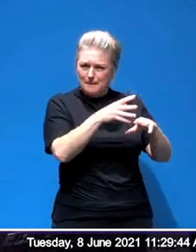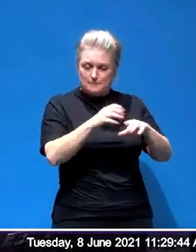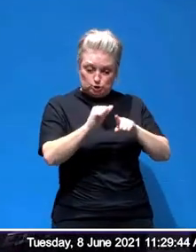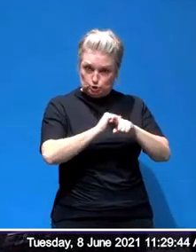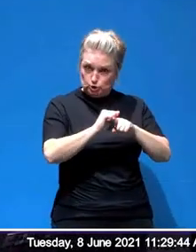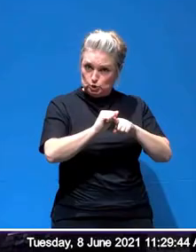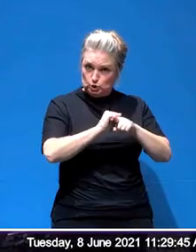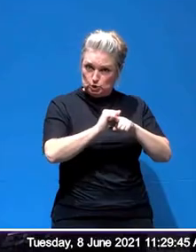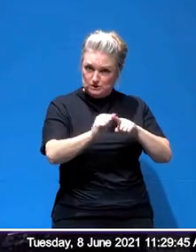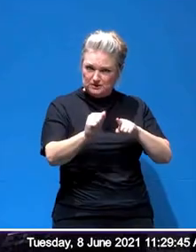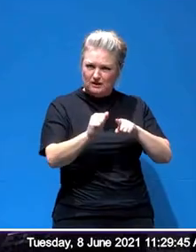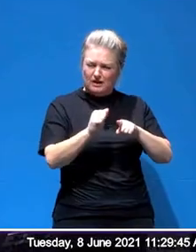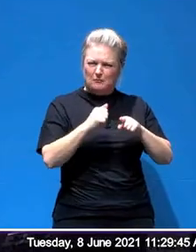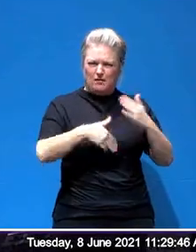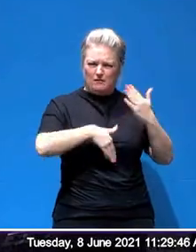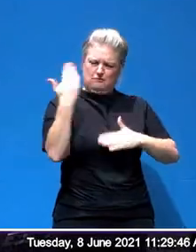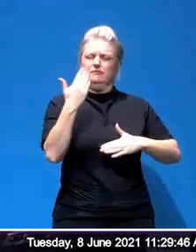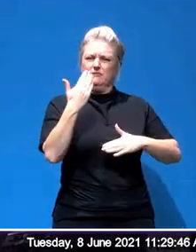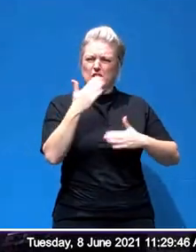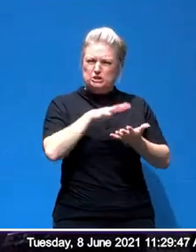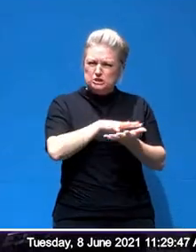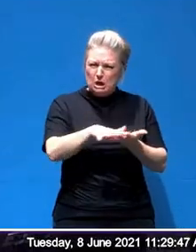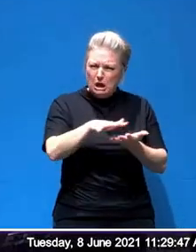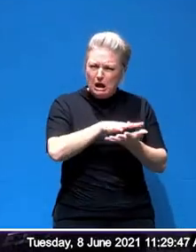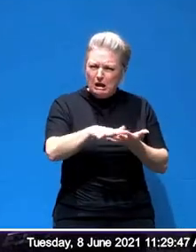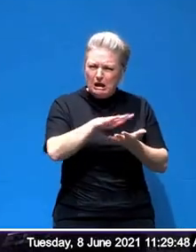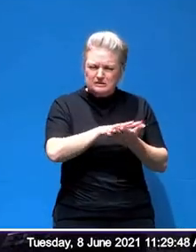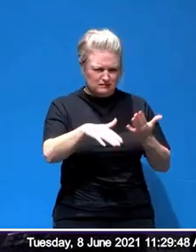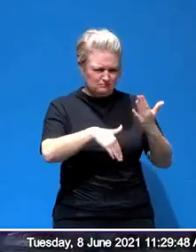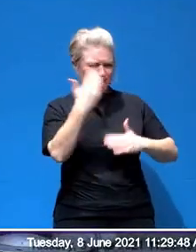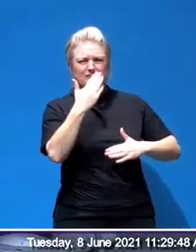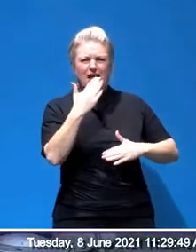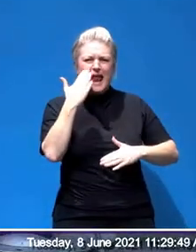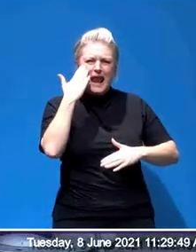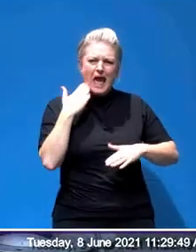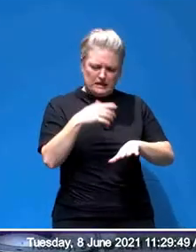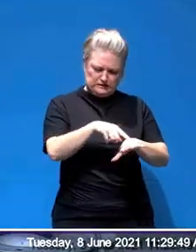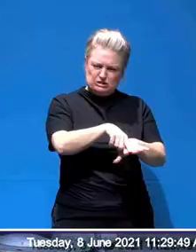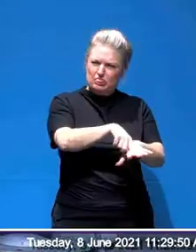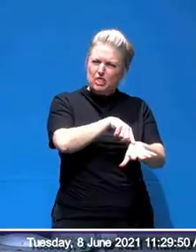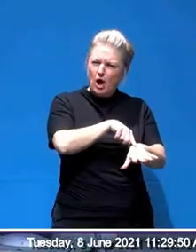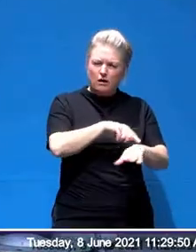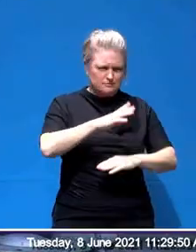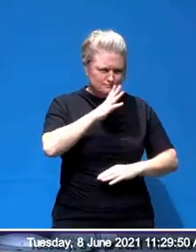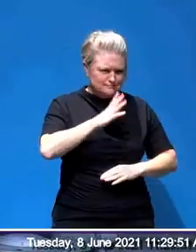a pair of ladies' thongs. You have got some photos. Do you want to show us the photos?